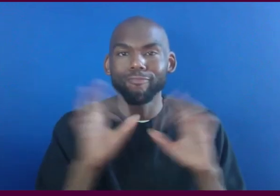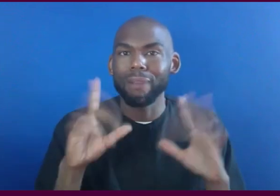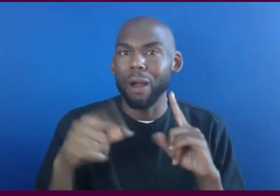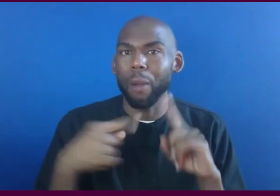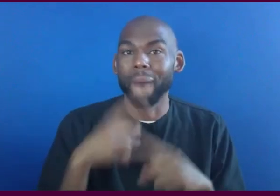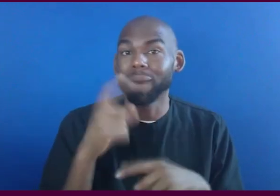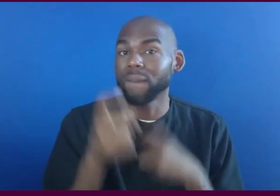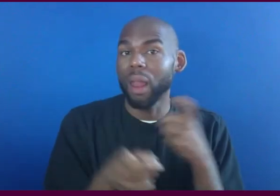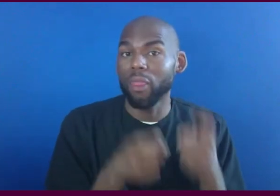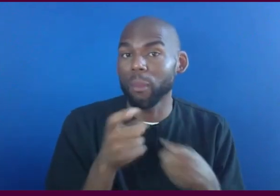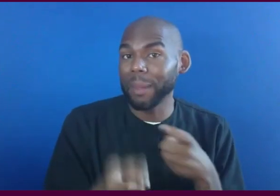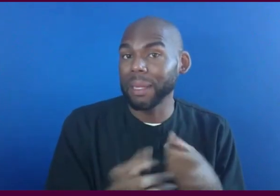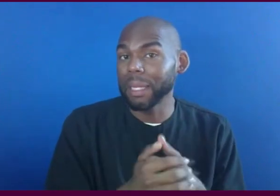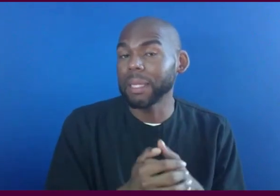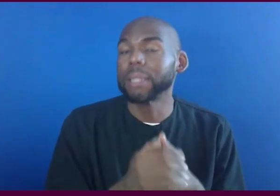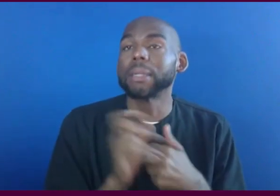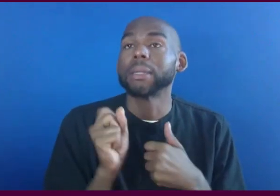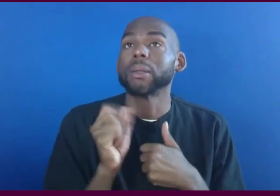more about philanthropy.